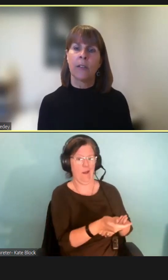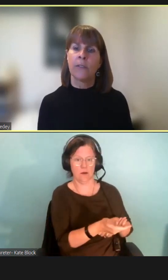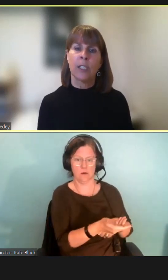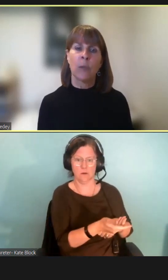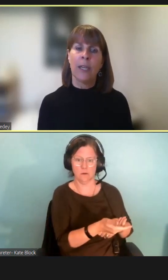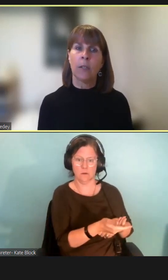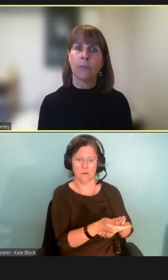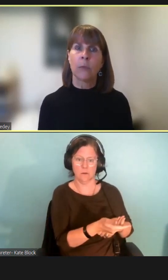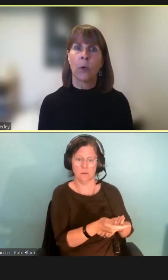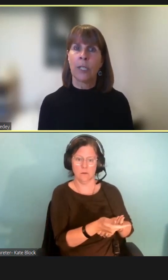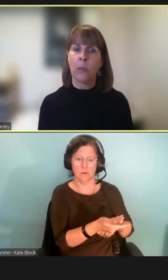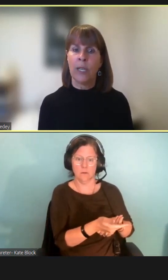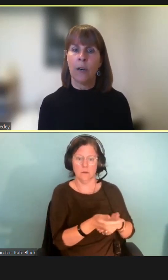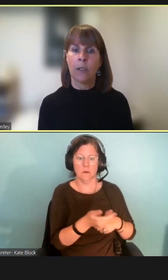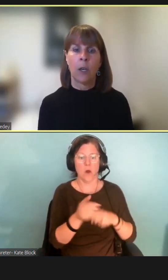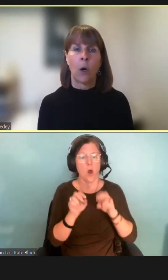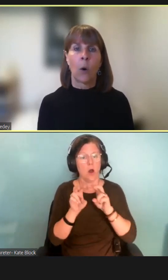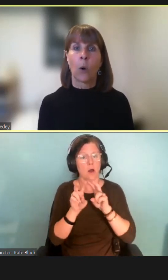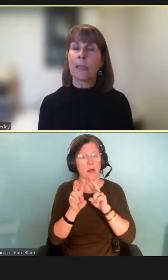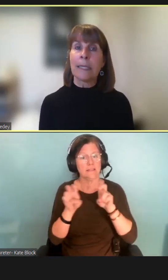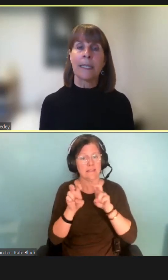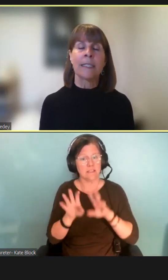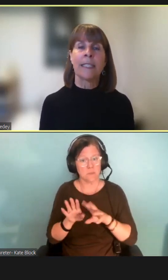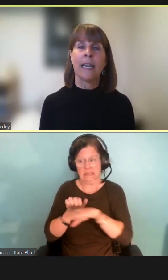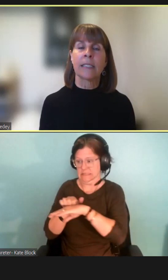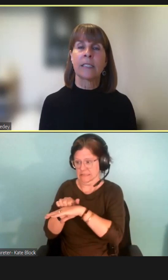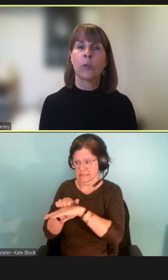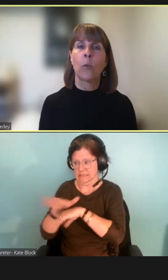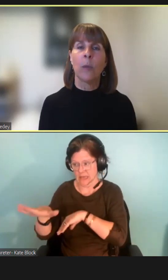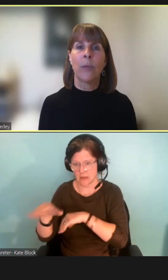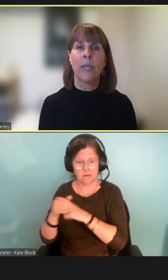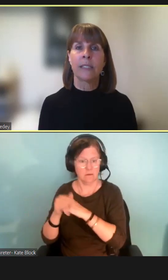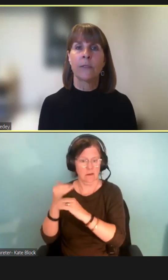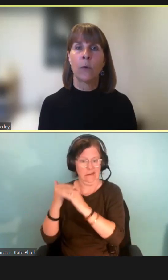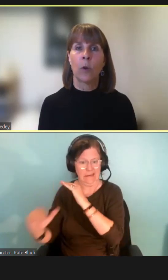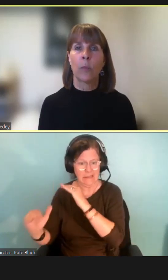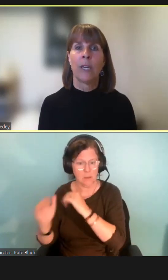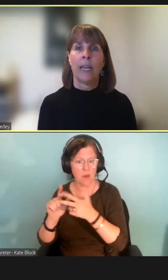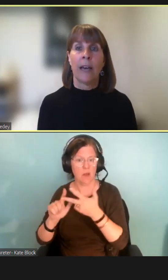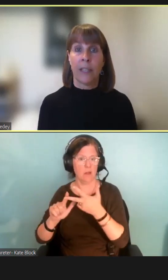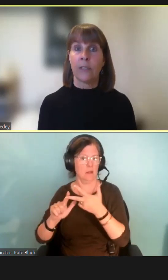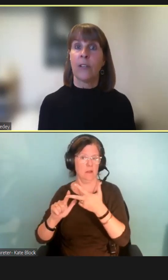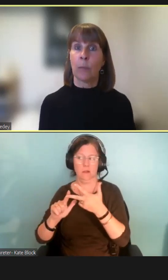via mail or email or a link in a text to a web-based form that the family would